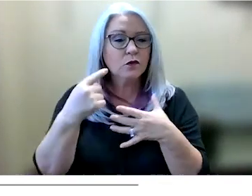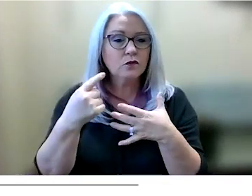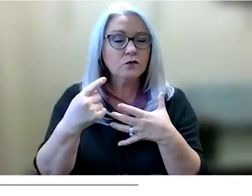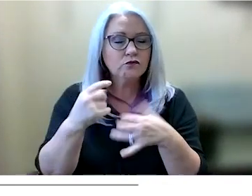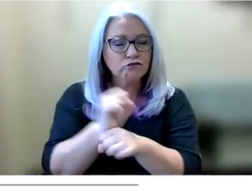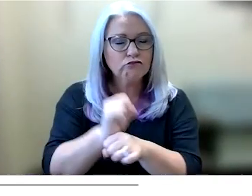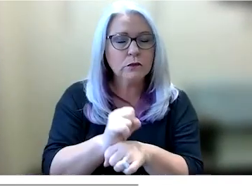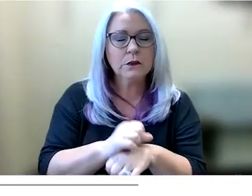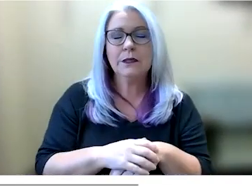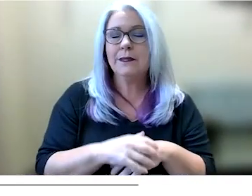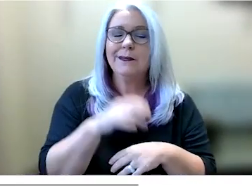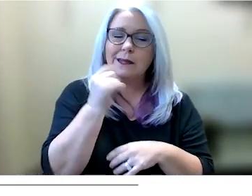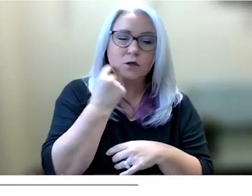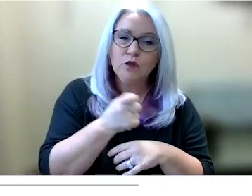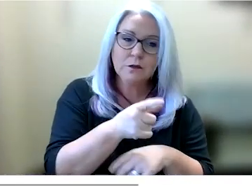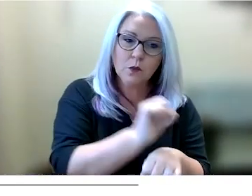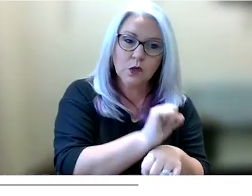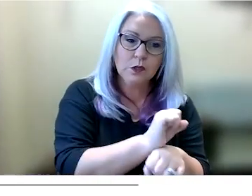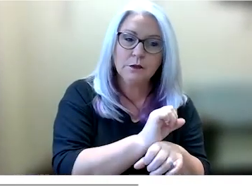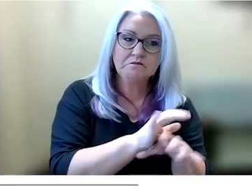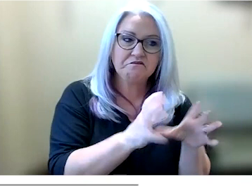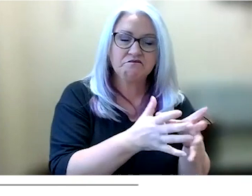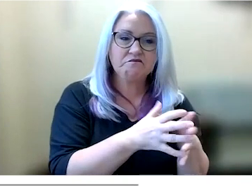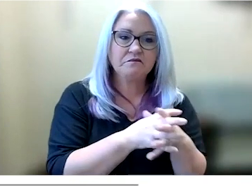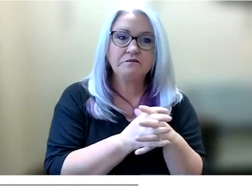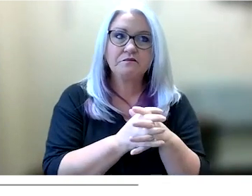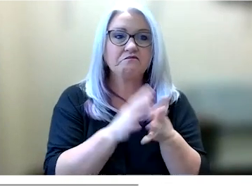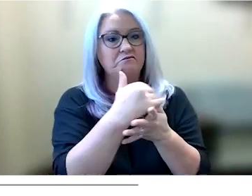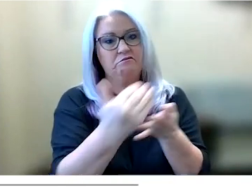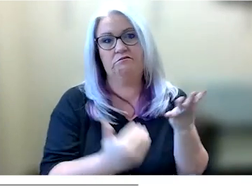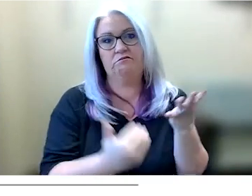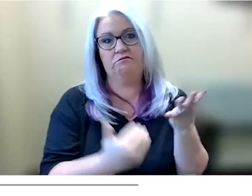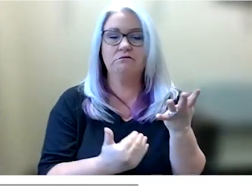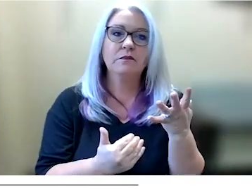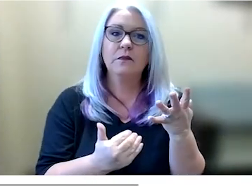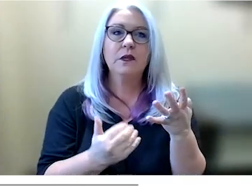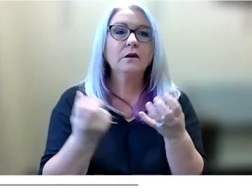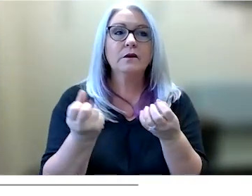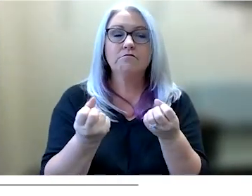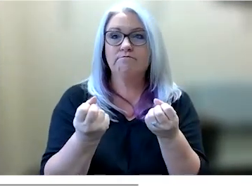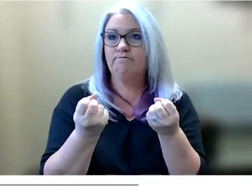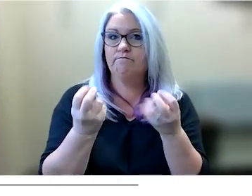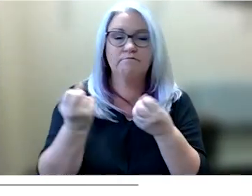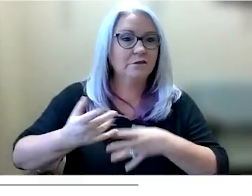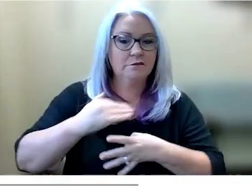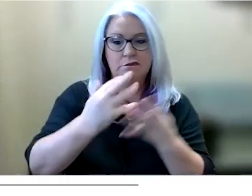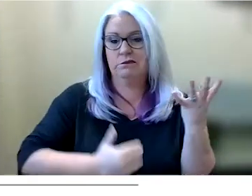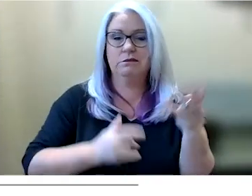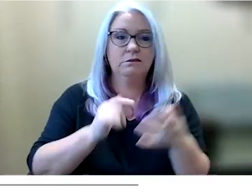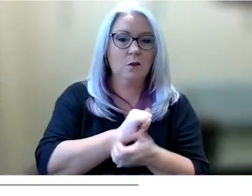But it's really not just work that is impacted. It really has a huge impact on every area of life. So some